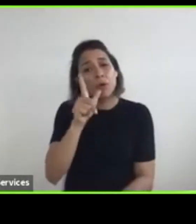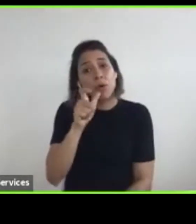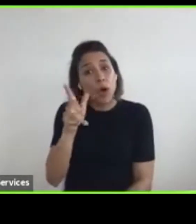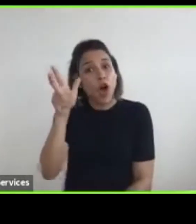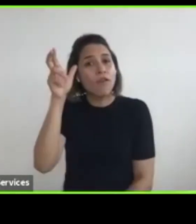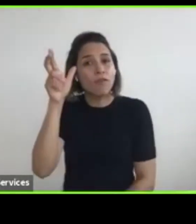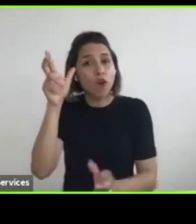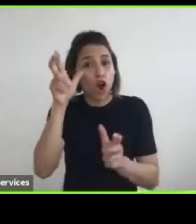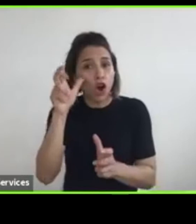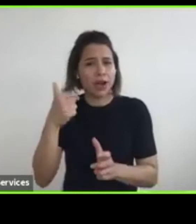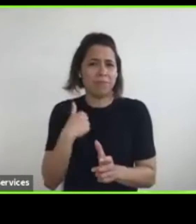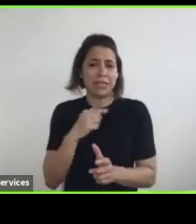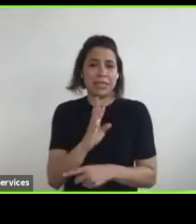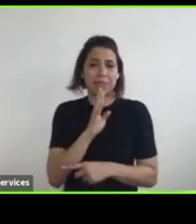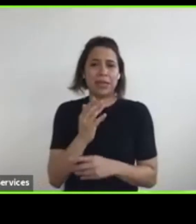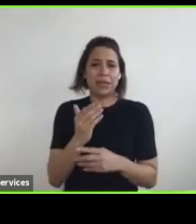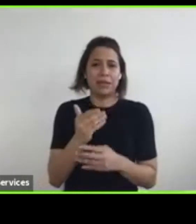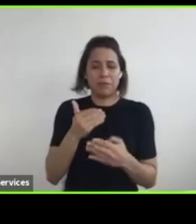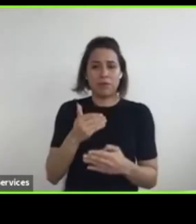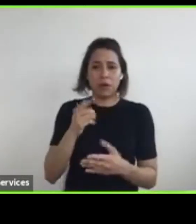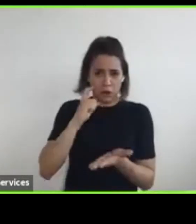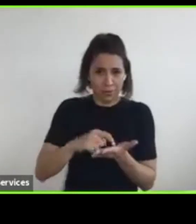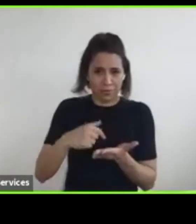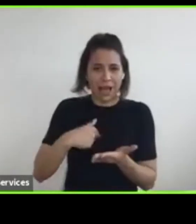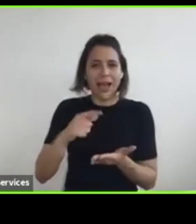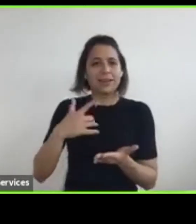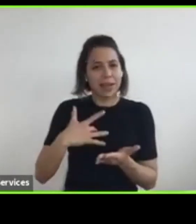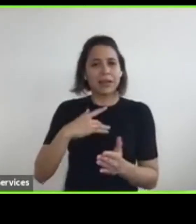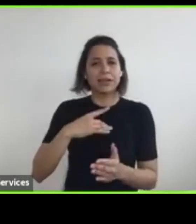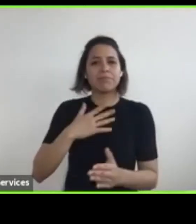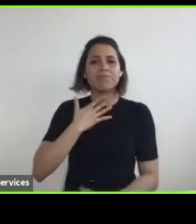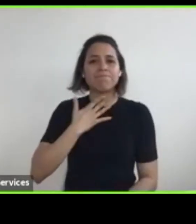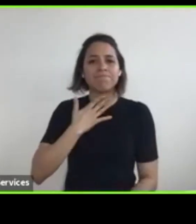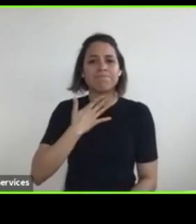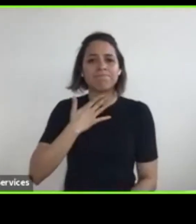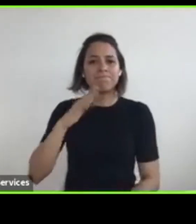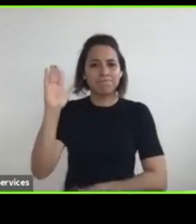I HAVE A -- A SHAKY PUBLIC SPEAKING VOICE, I'M FINE, BUT THAT JUST HAPPENS,